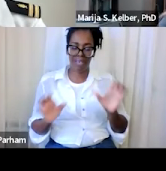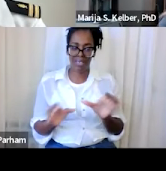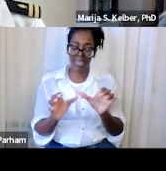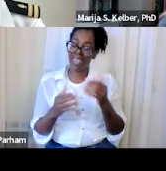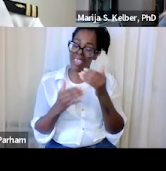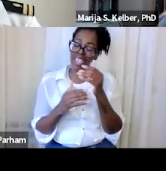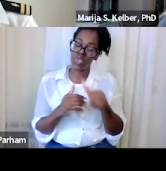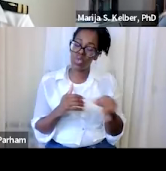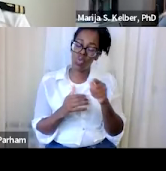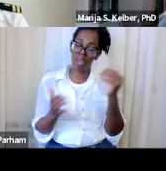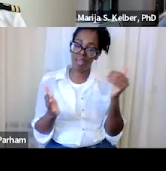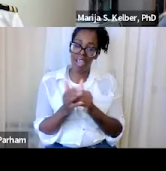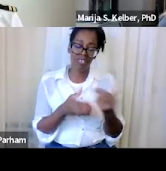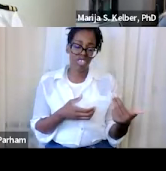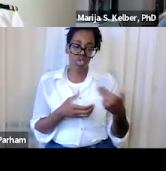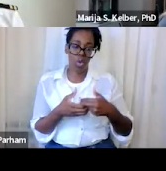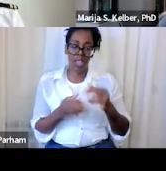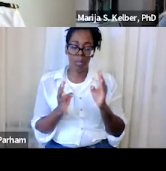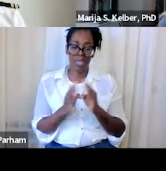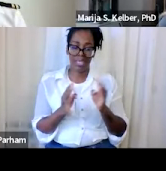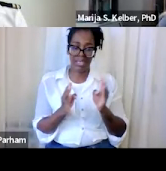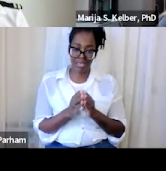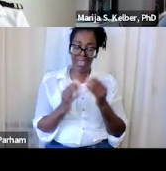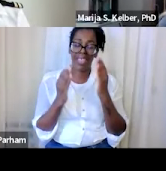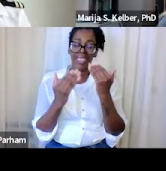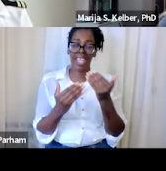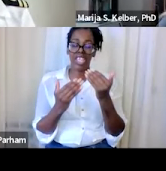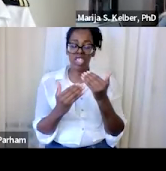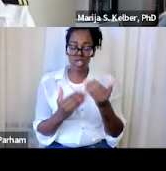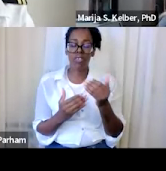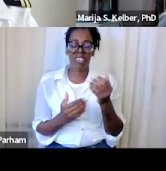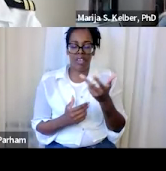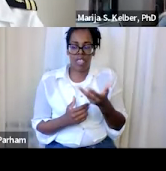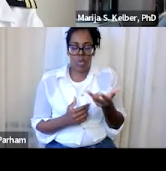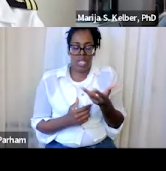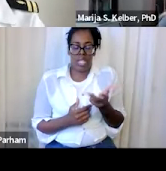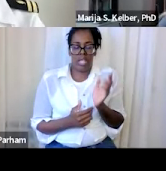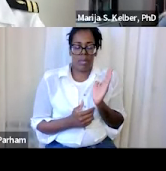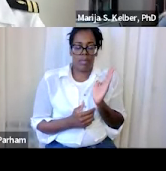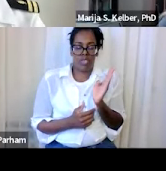for your participation in today's webinar. For each of our presenters, Lieutenant Grant, Dr. Kelber, Mr. France,